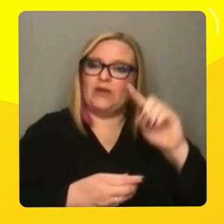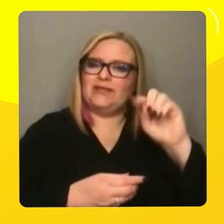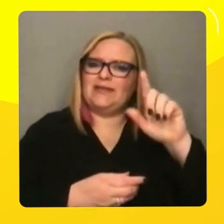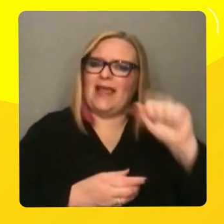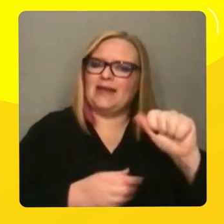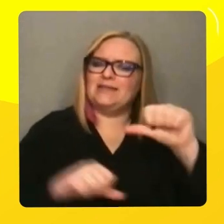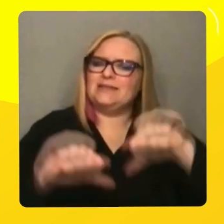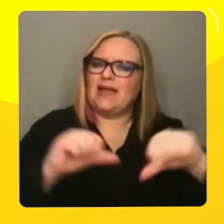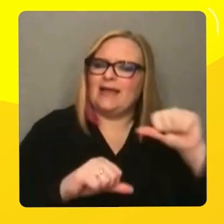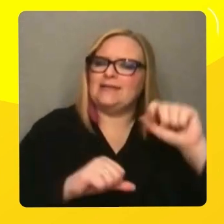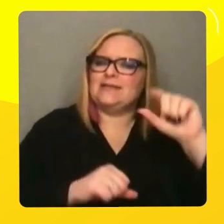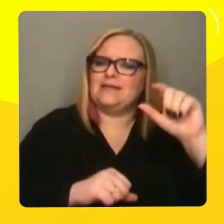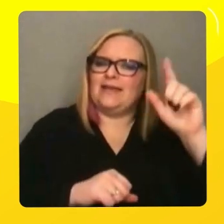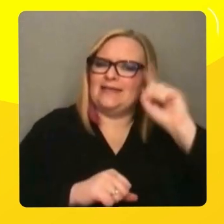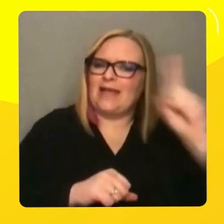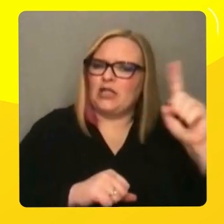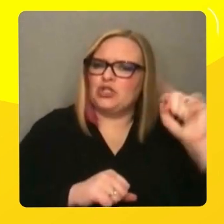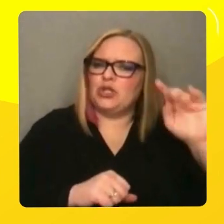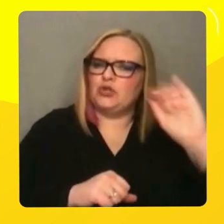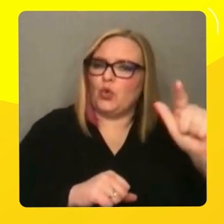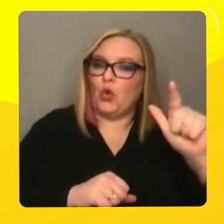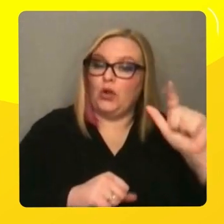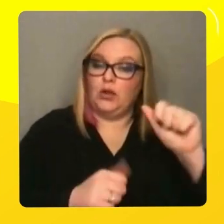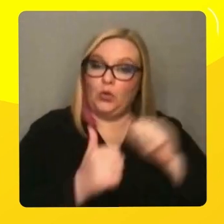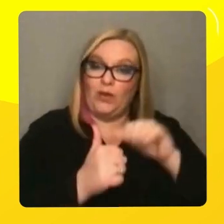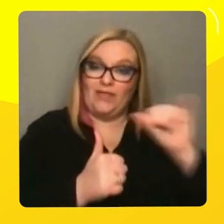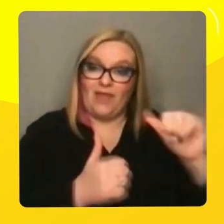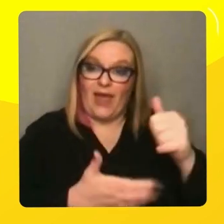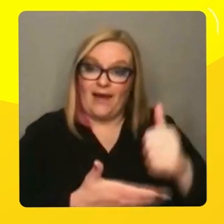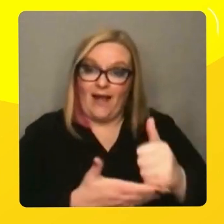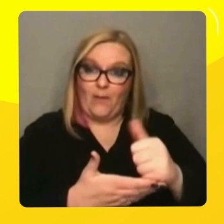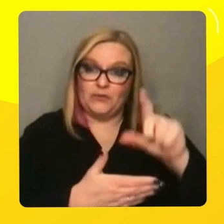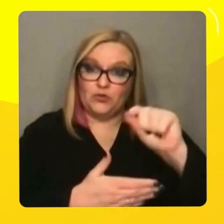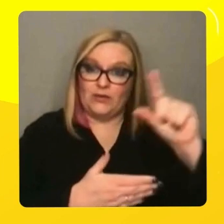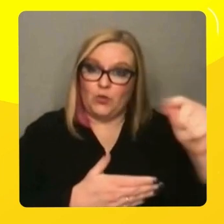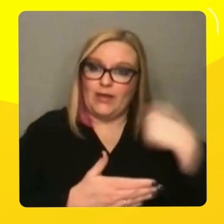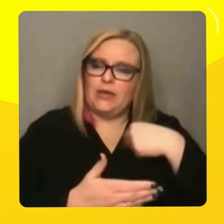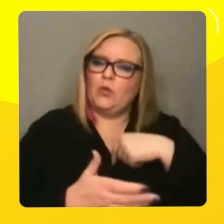With this tool's help, in 2020, we started evaluating more than gender.